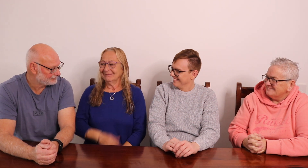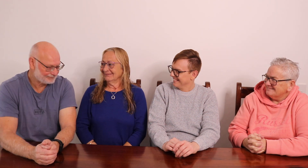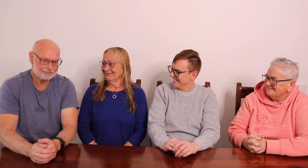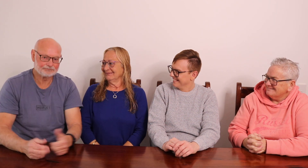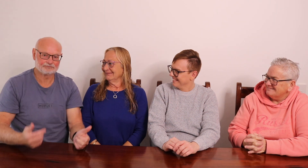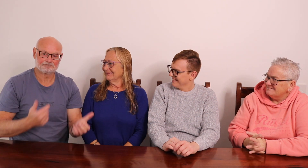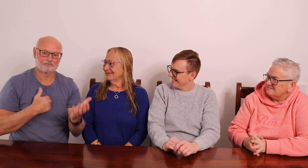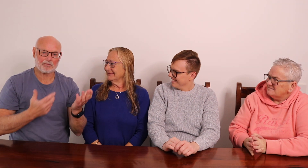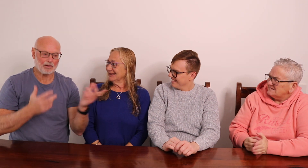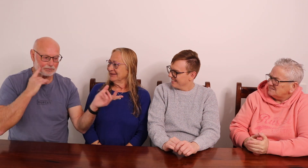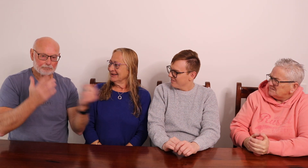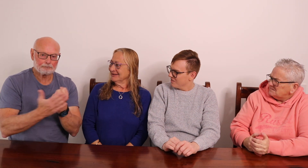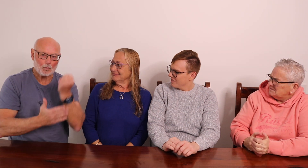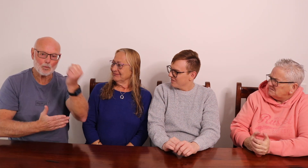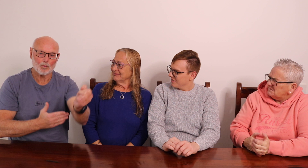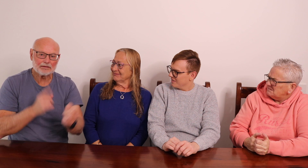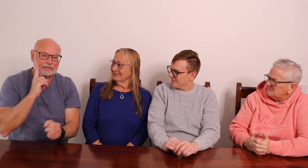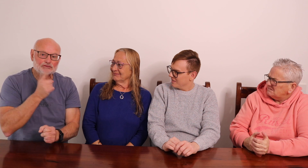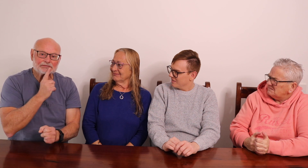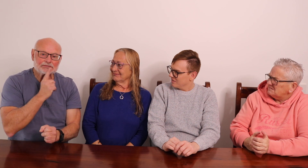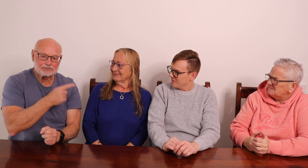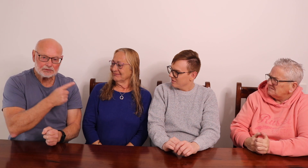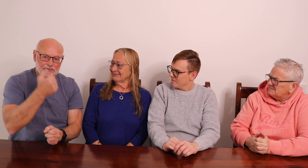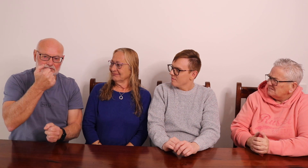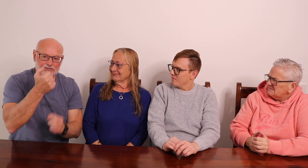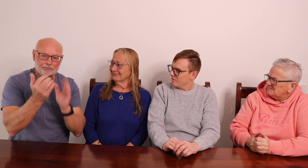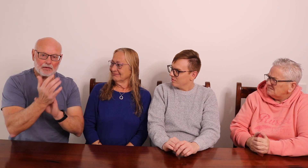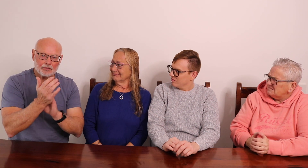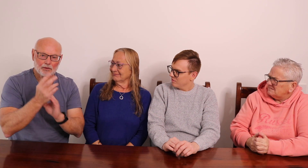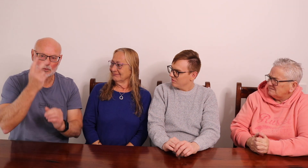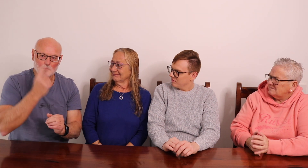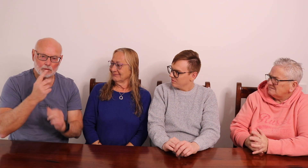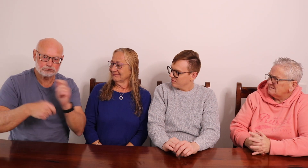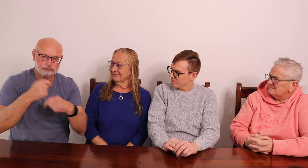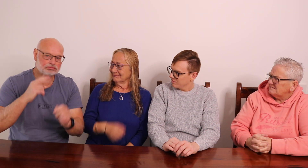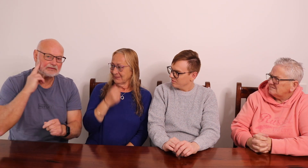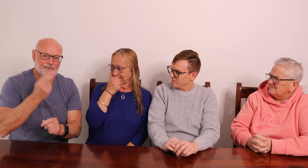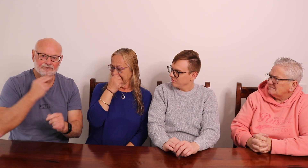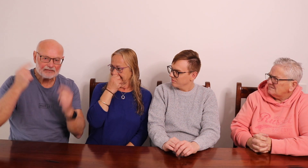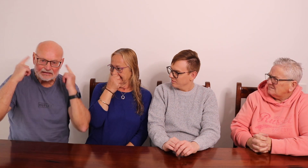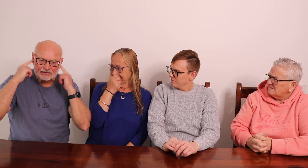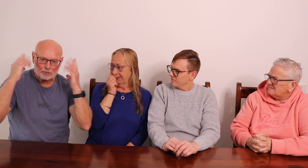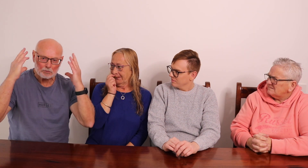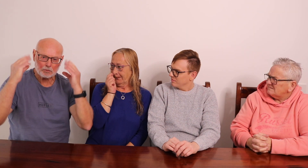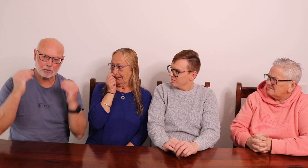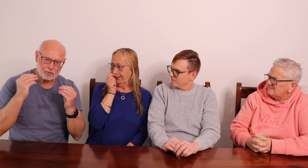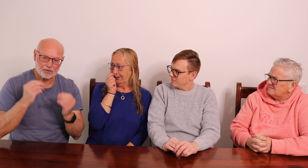I: He was born hearing but became deaf at six months old due to hearing loss,